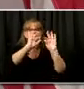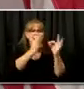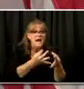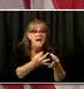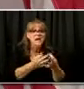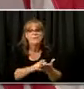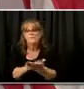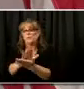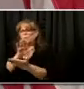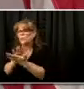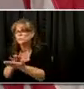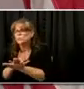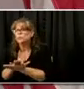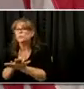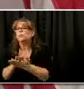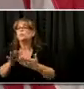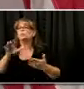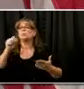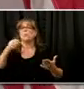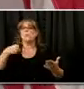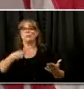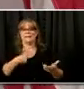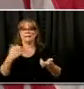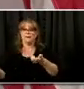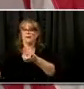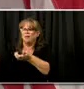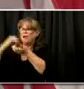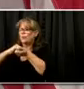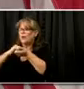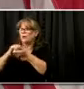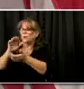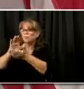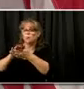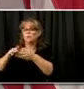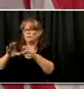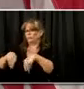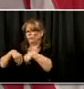teachers, trying to be as constructive as we can in getting school back to in-person learning.